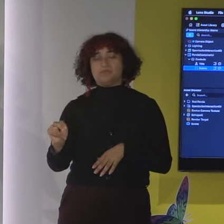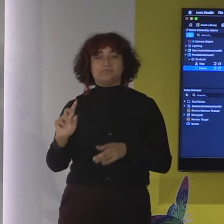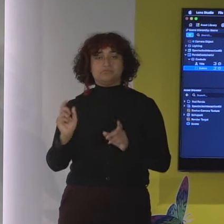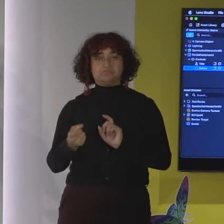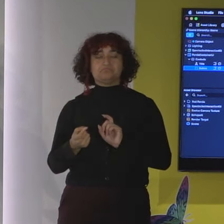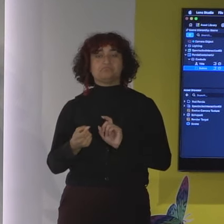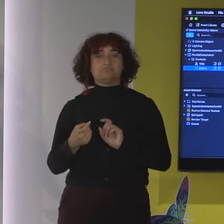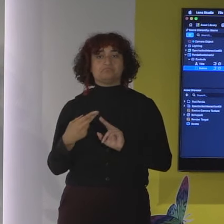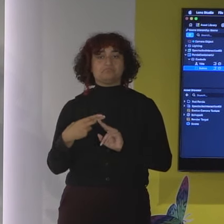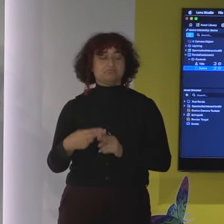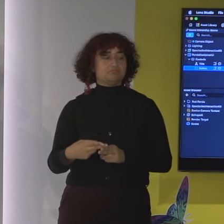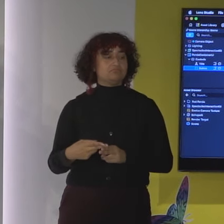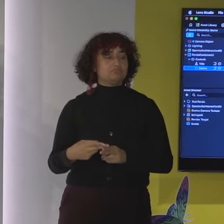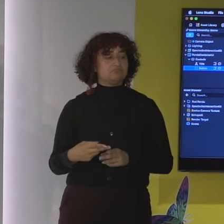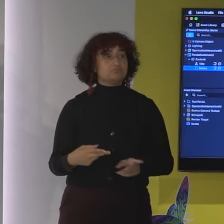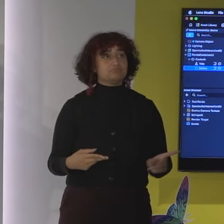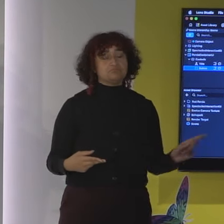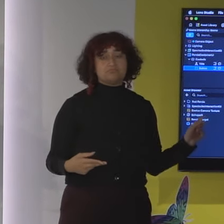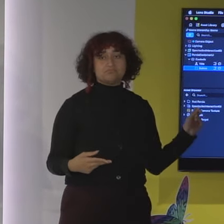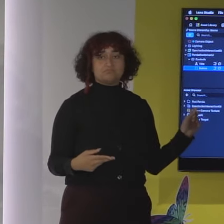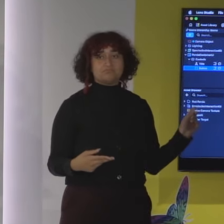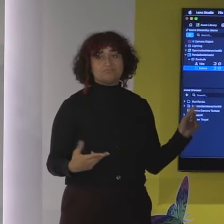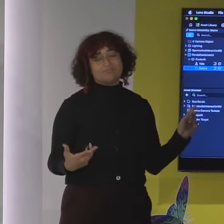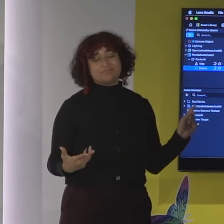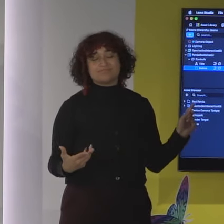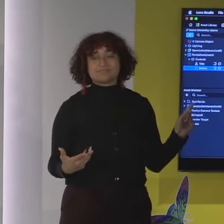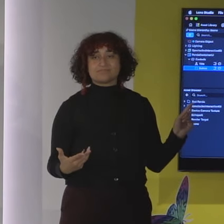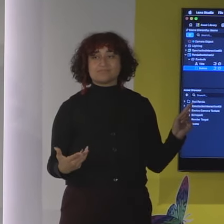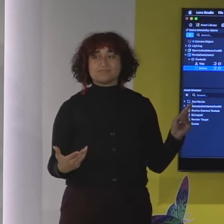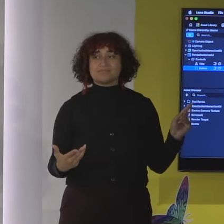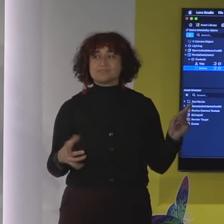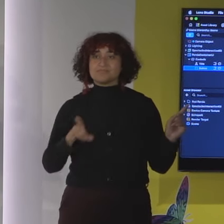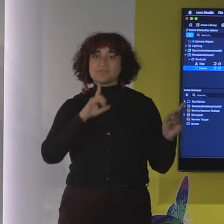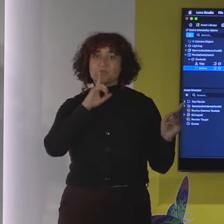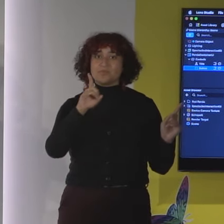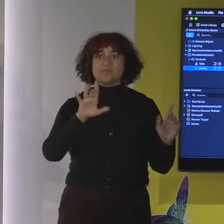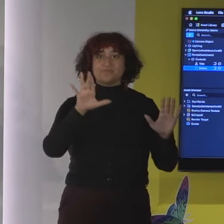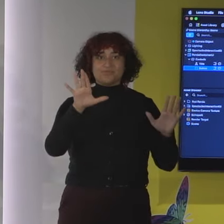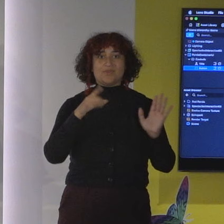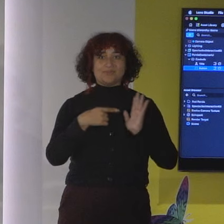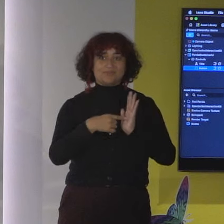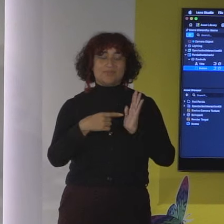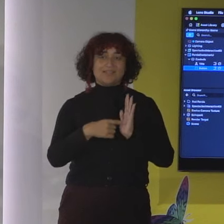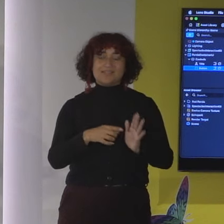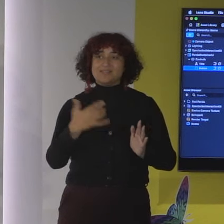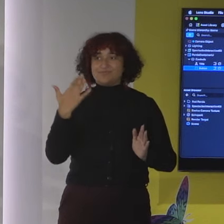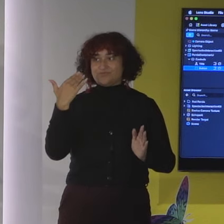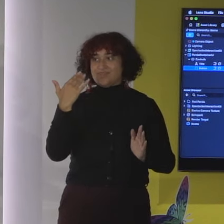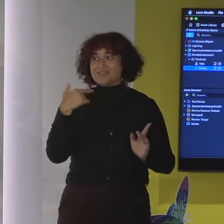And this is a really great showcase of SIK, because this is how easy it is